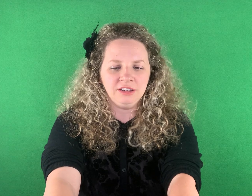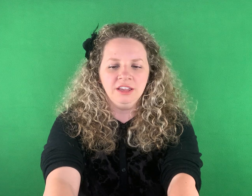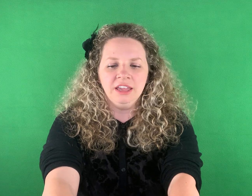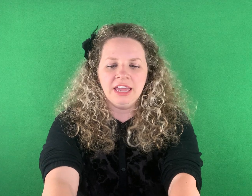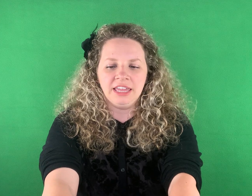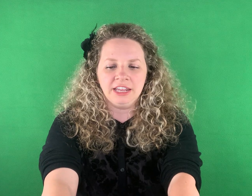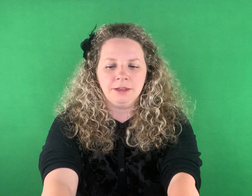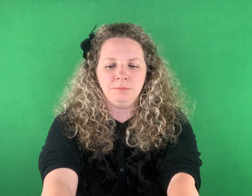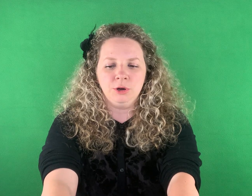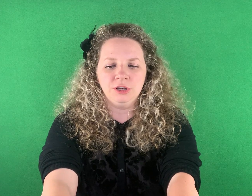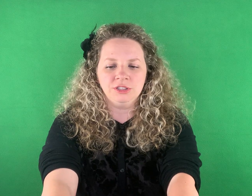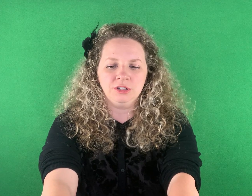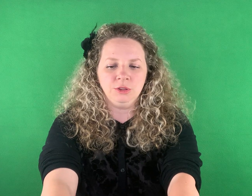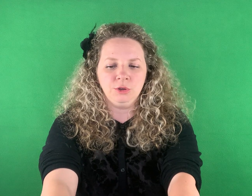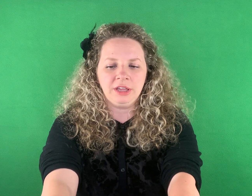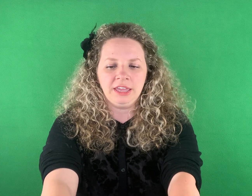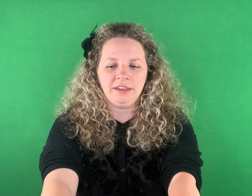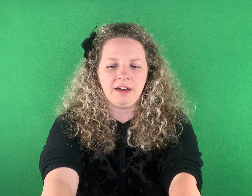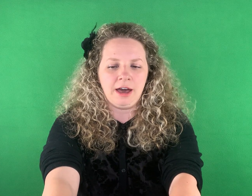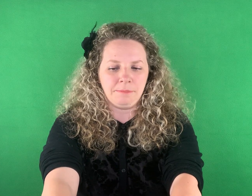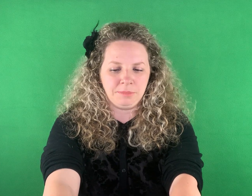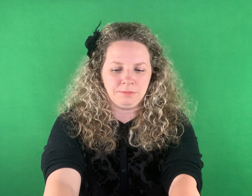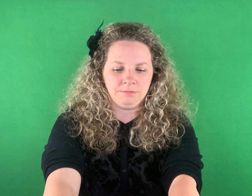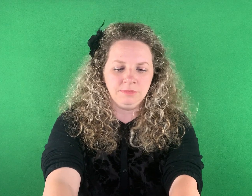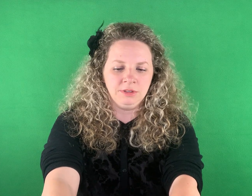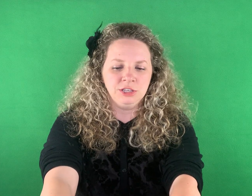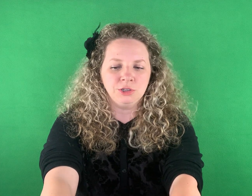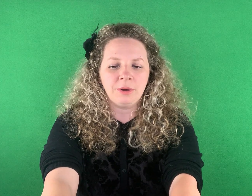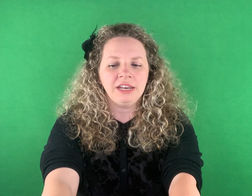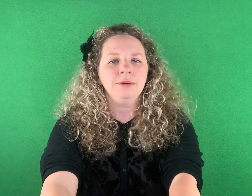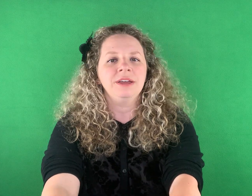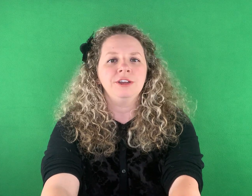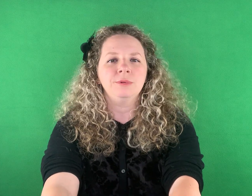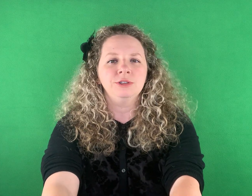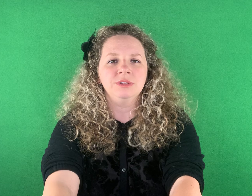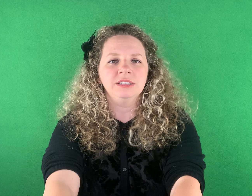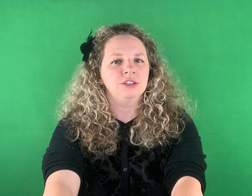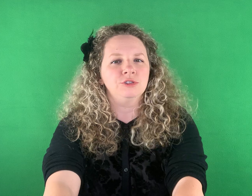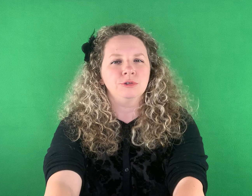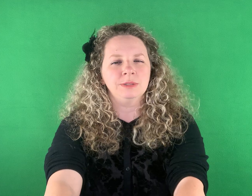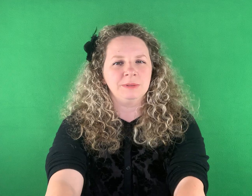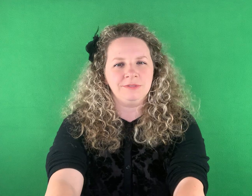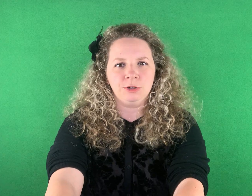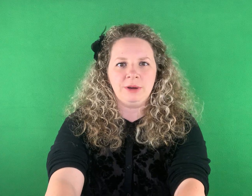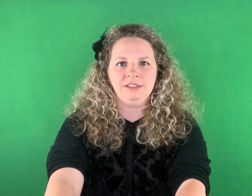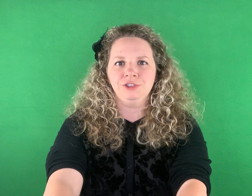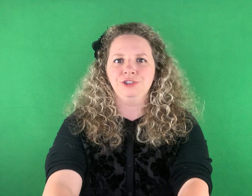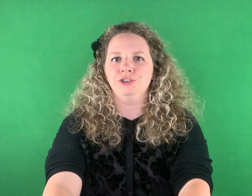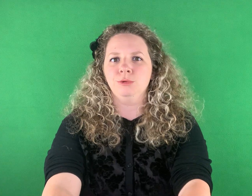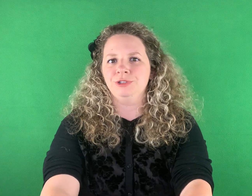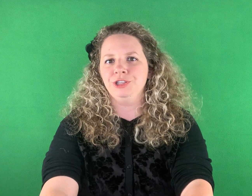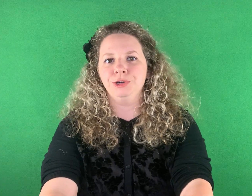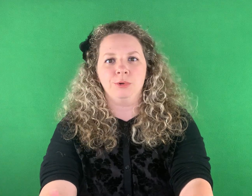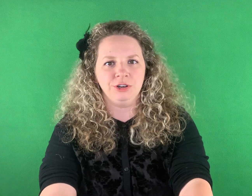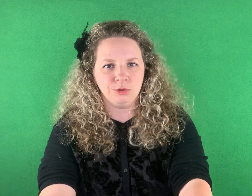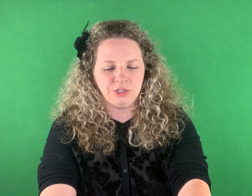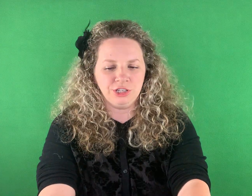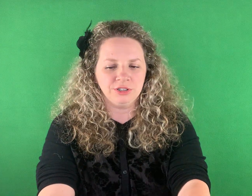and I can put LOOKING UP. So any way that you want to do this, there’s no specific way to denote to your notes to yourself.